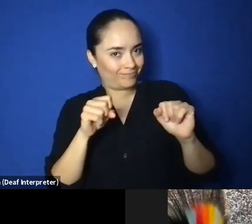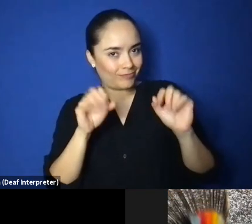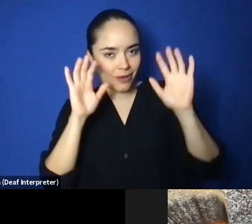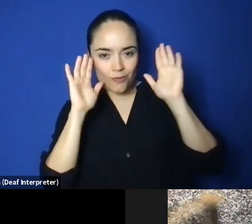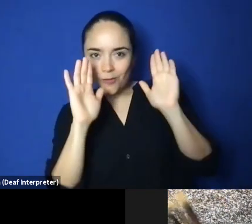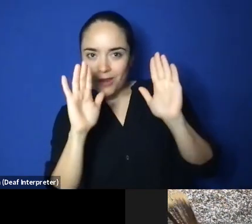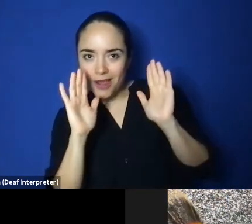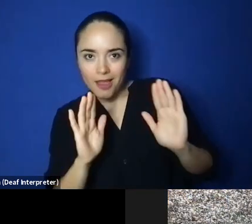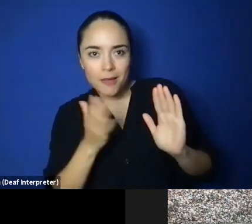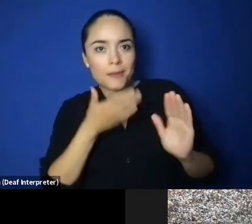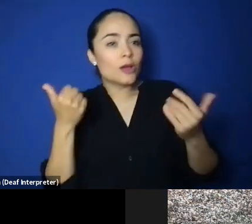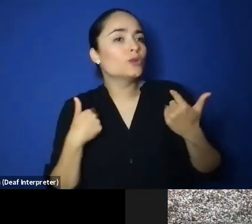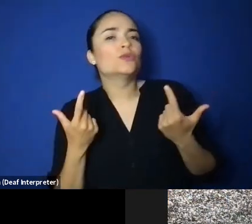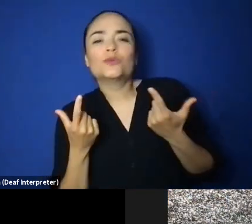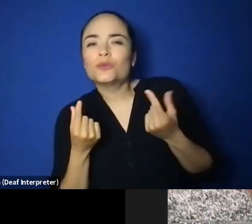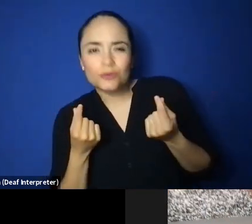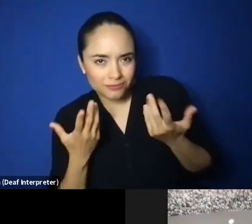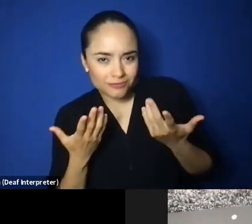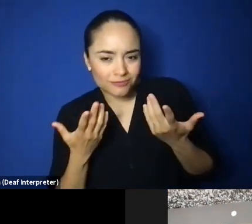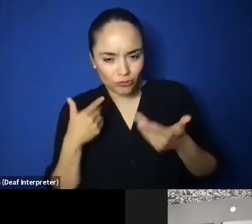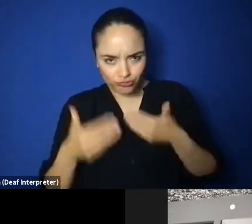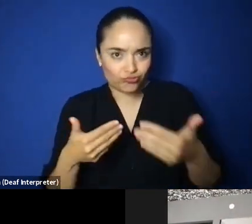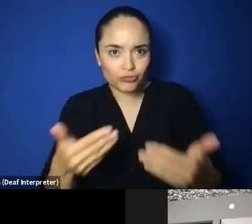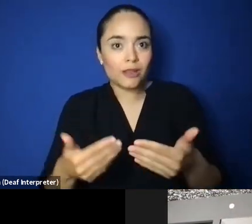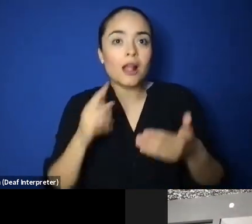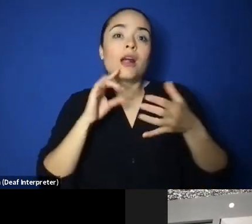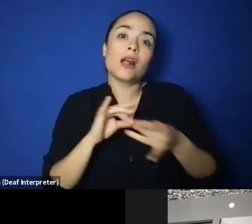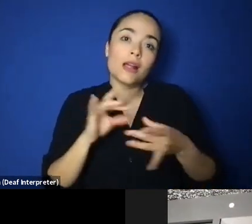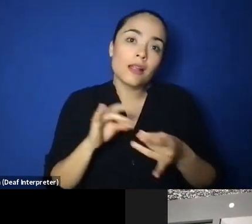just do. It's hard to talk about it, and you just have to dance. So we've got music waiting in the